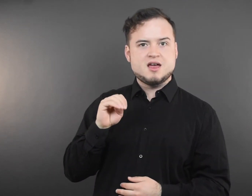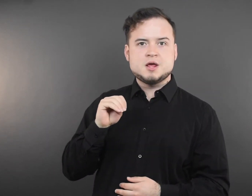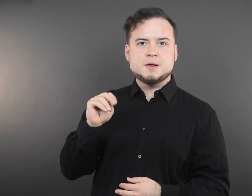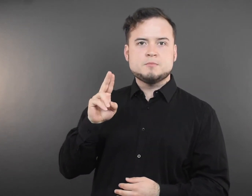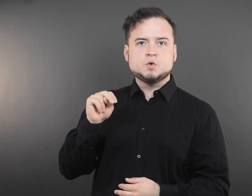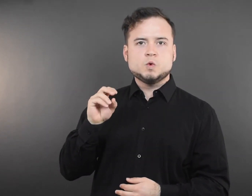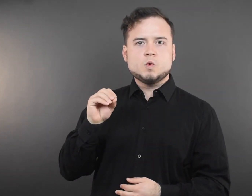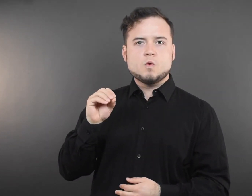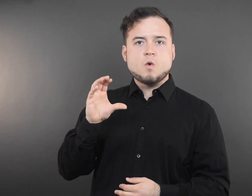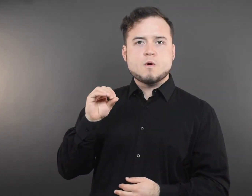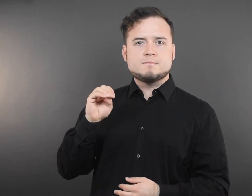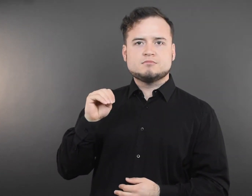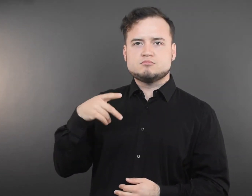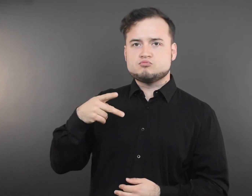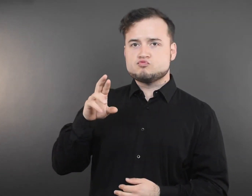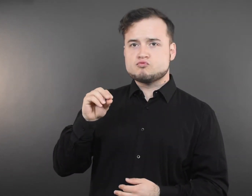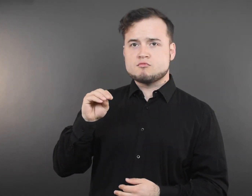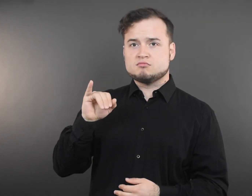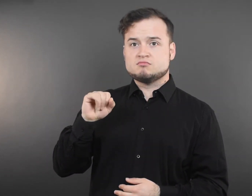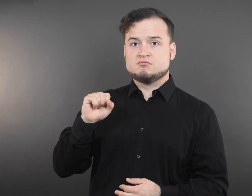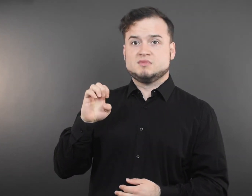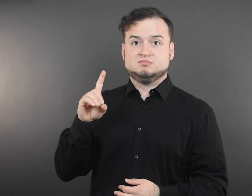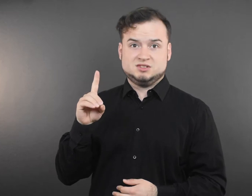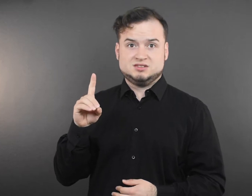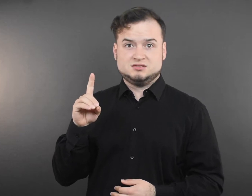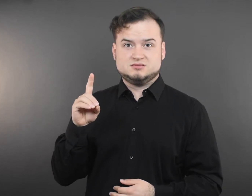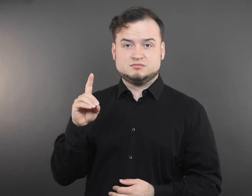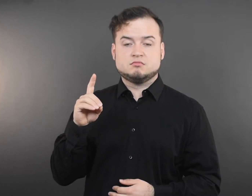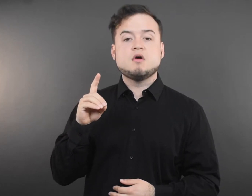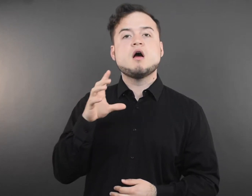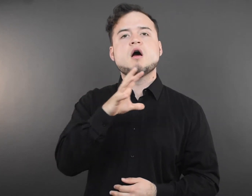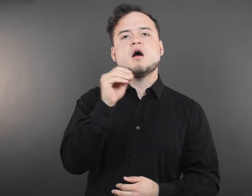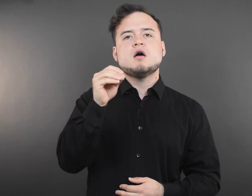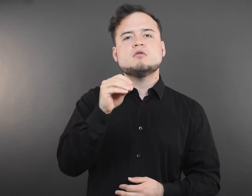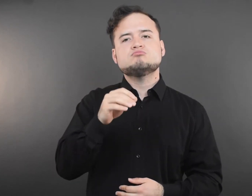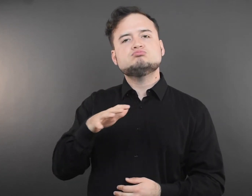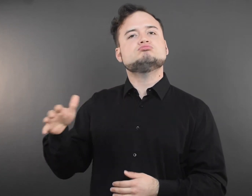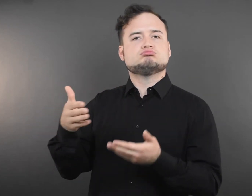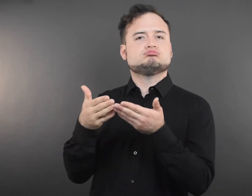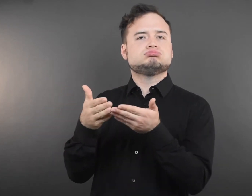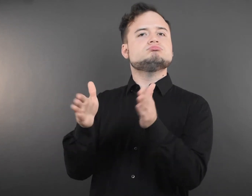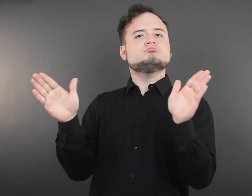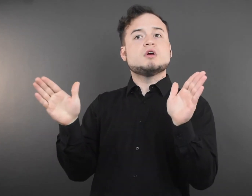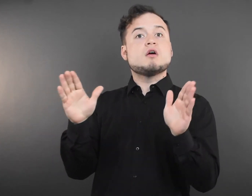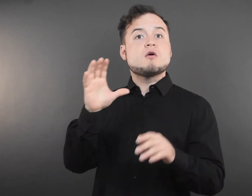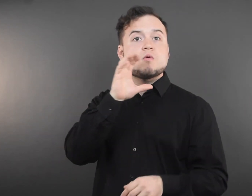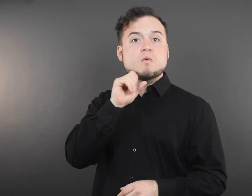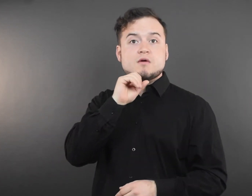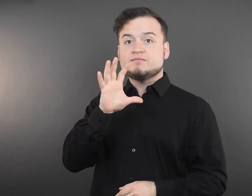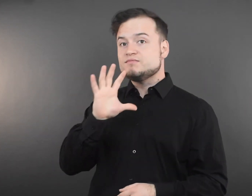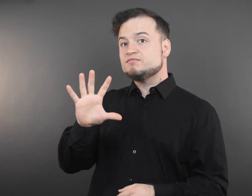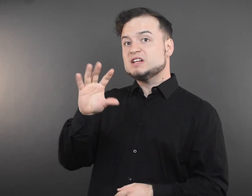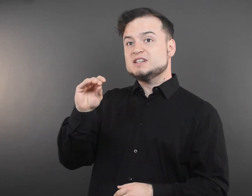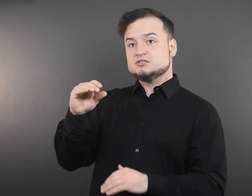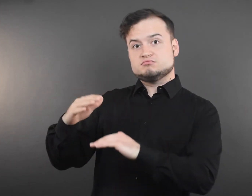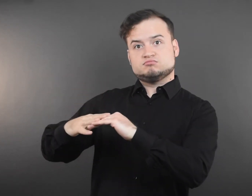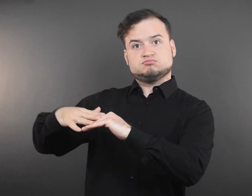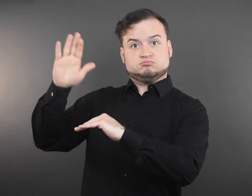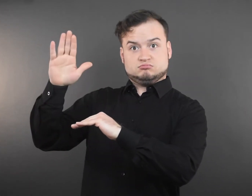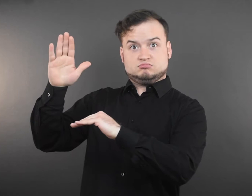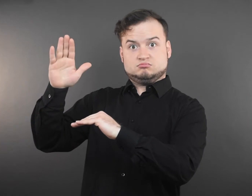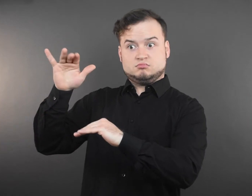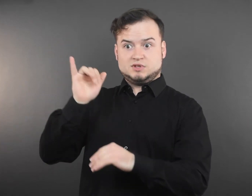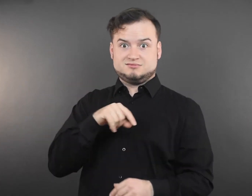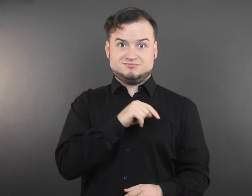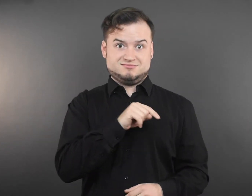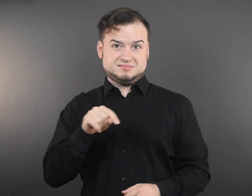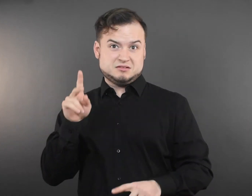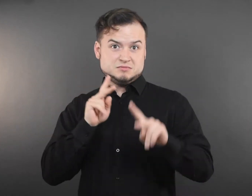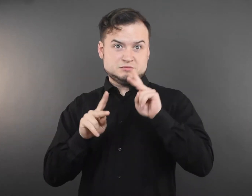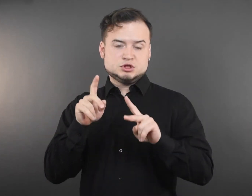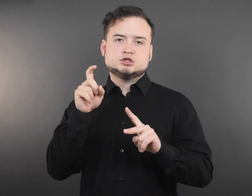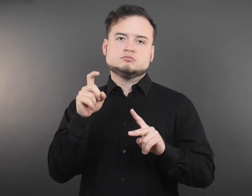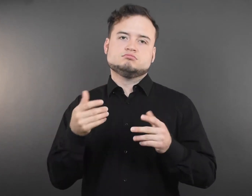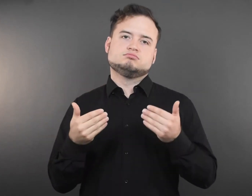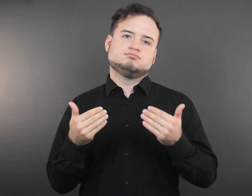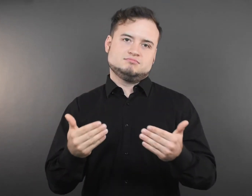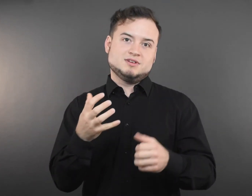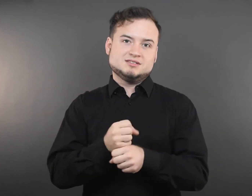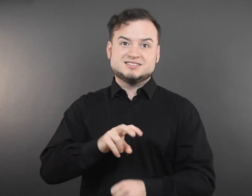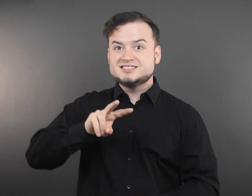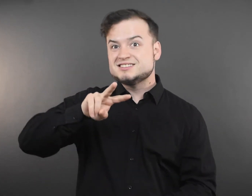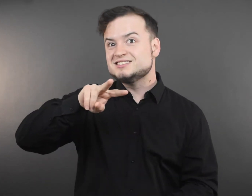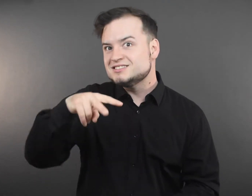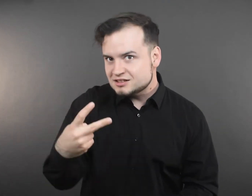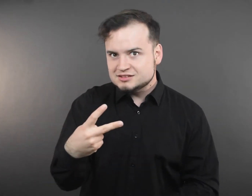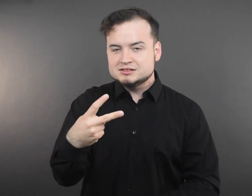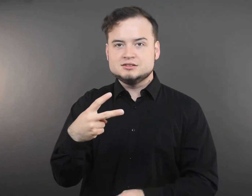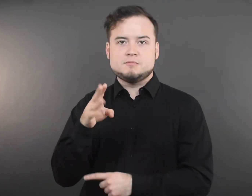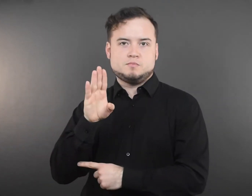and those 50 and older should receive a second booster dose at least 4 months after their first.